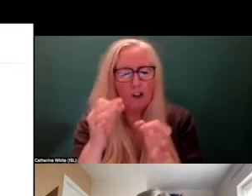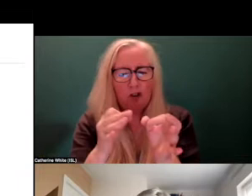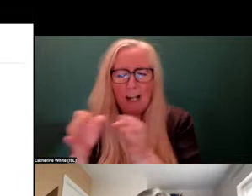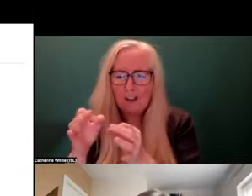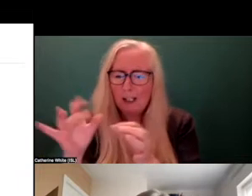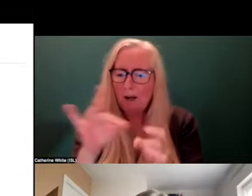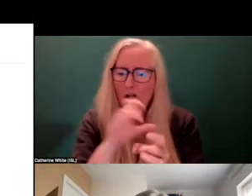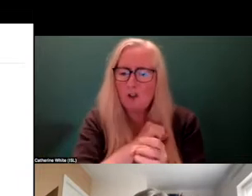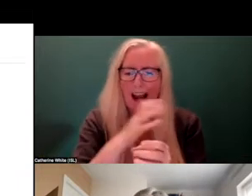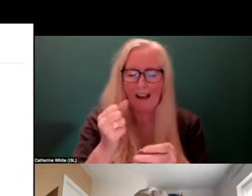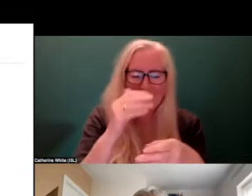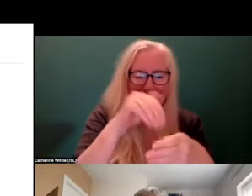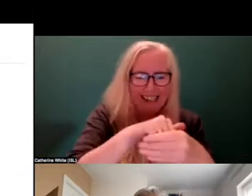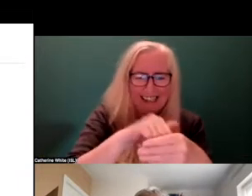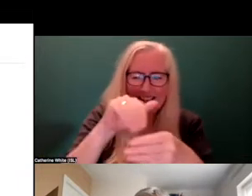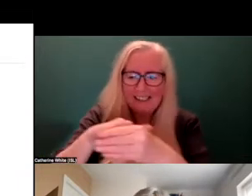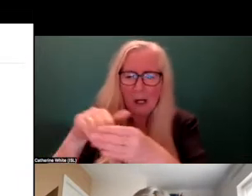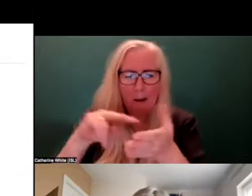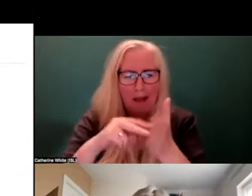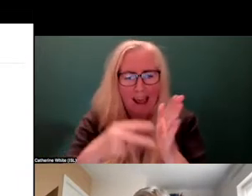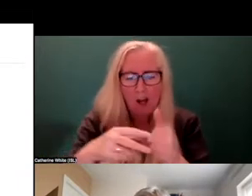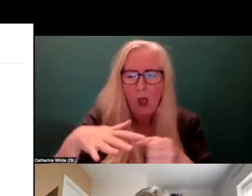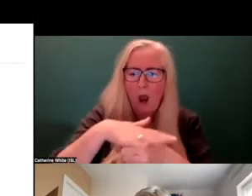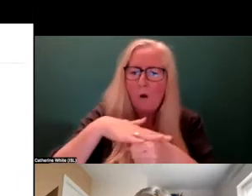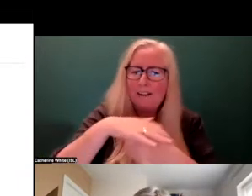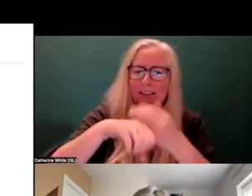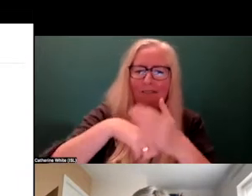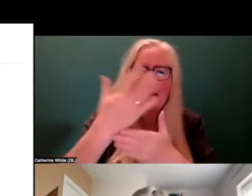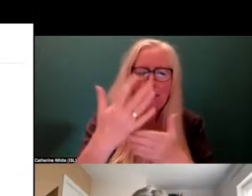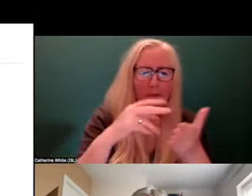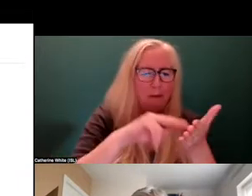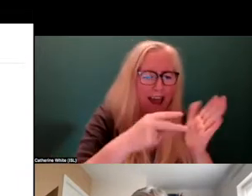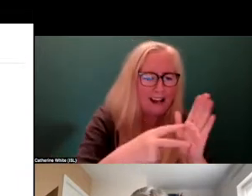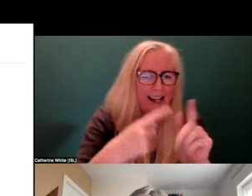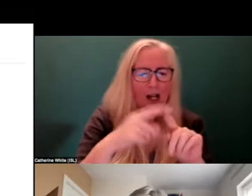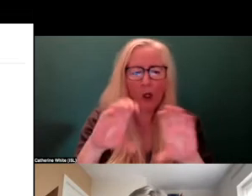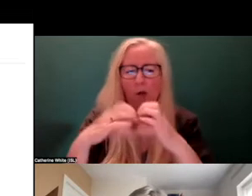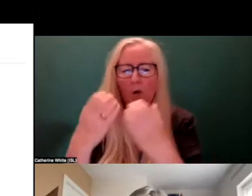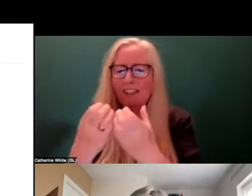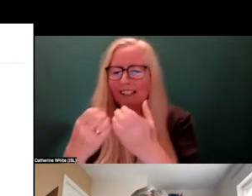trying to ensure that they are embedded in County Development Plans and Local Economic and Community Plans.